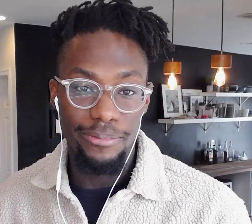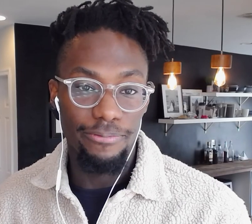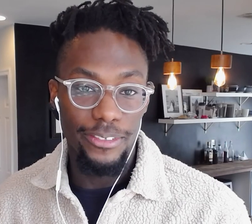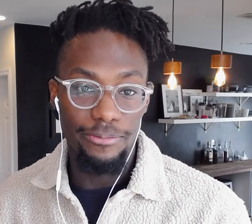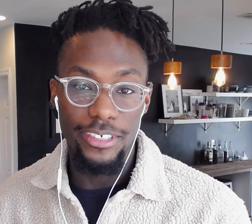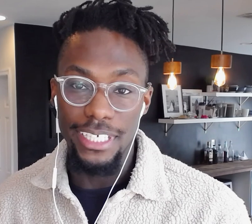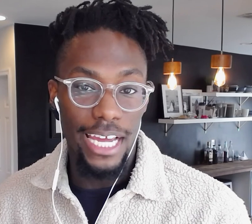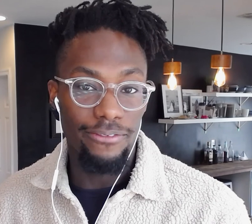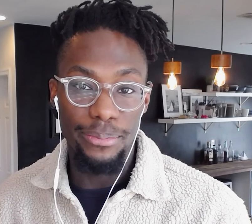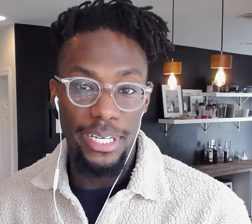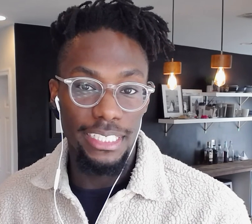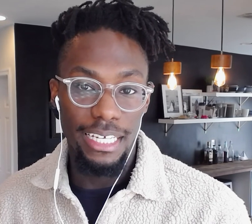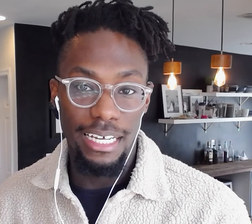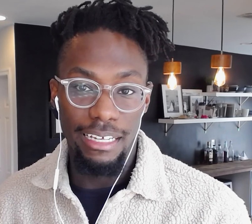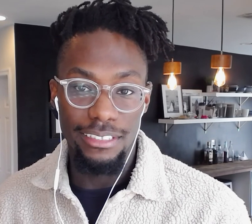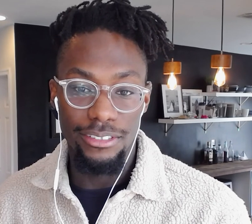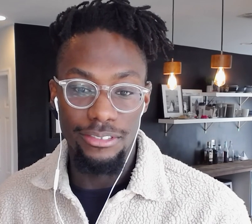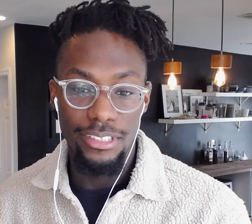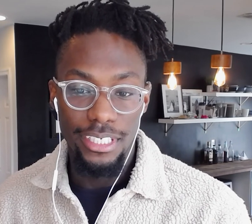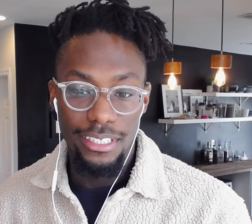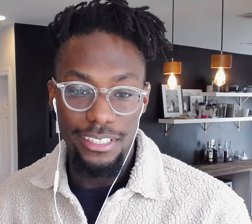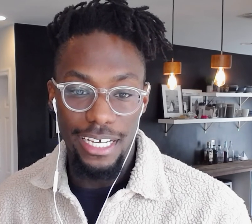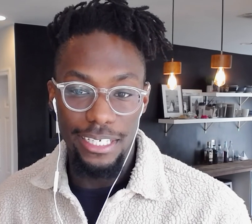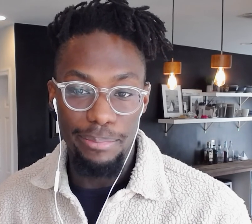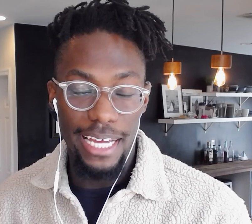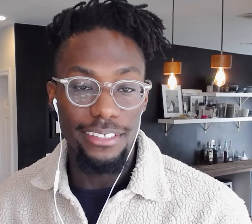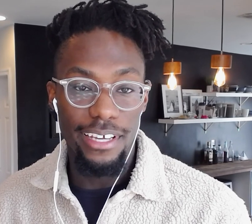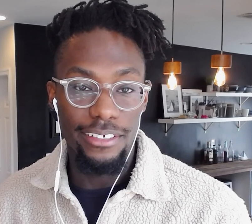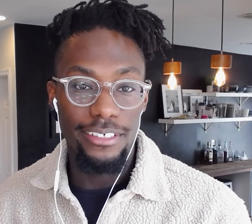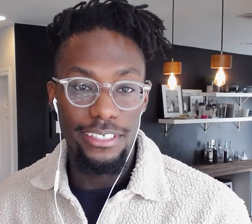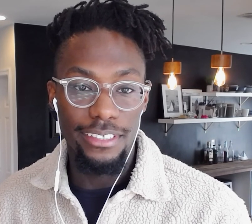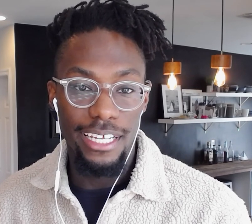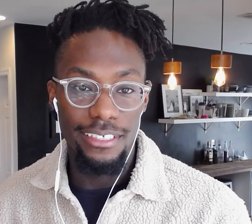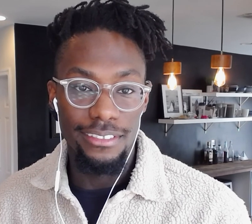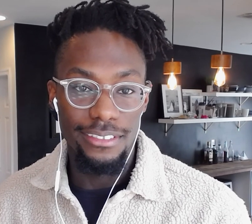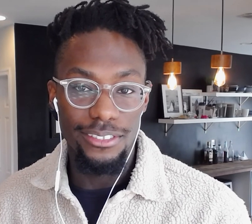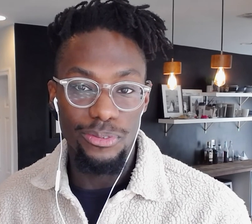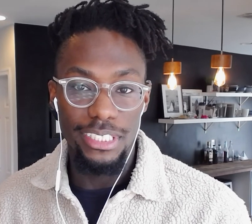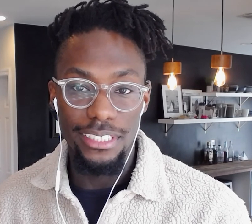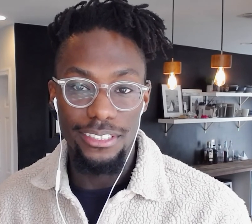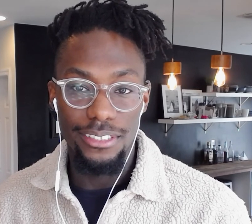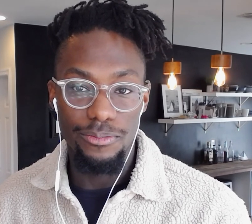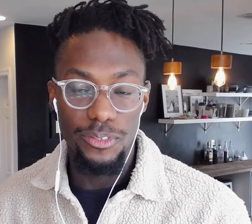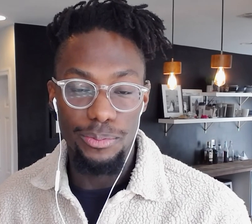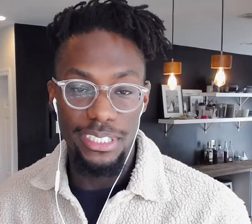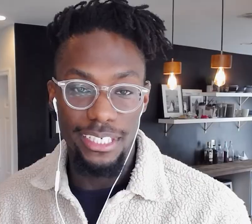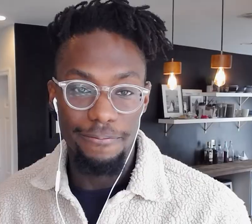from really everybody to kind of band together and do what needed to be done.